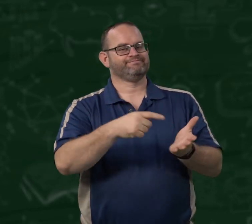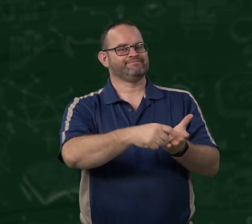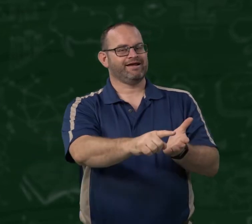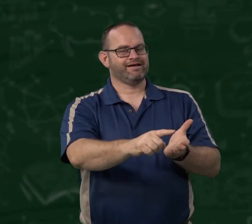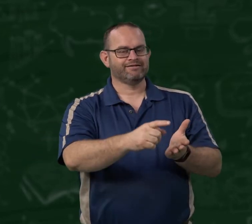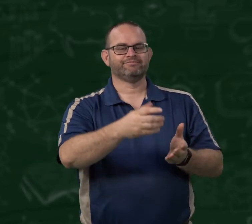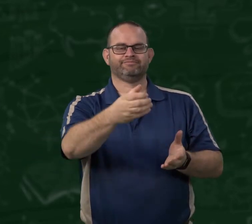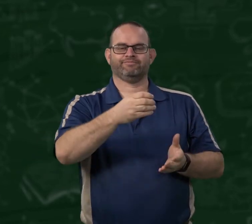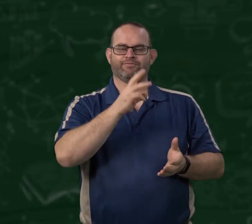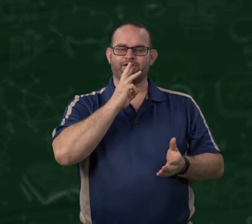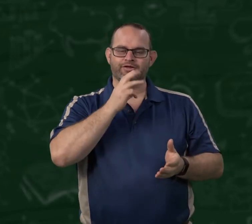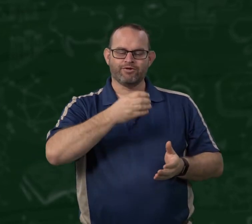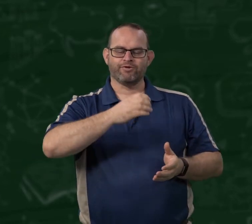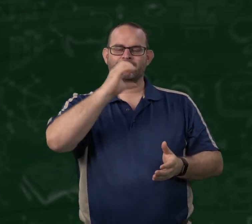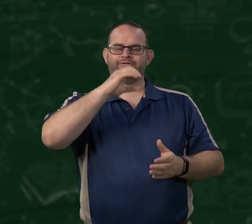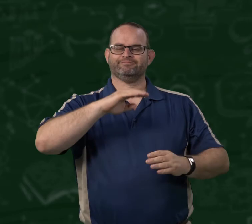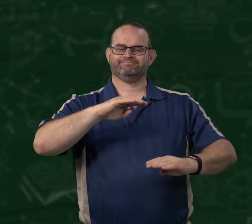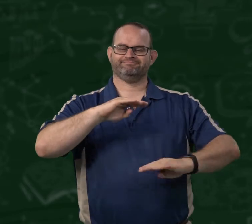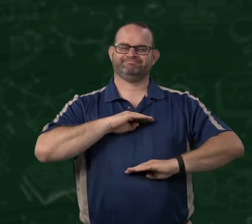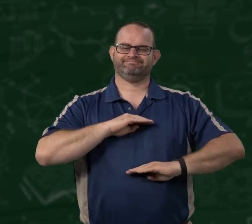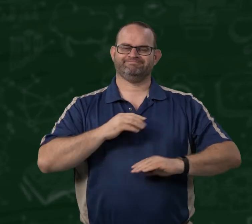This is the exact change for your ice-cold bottle of water.